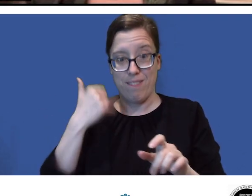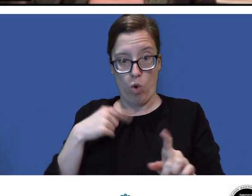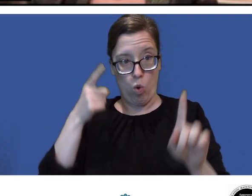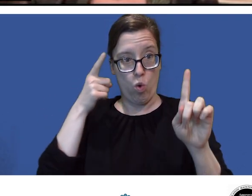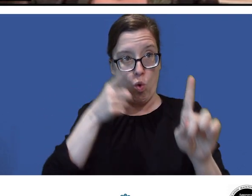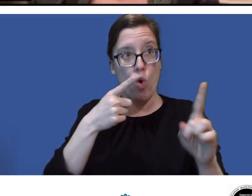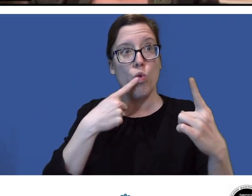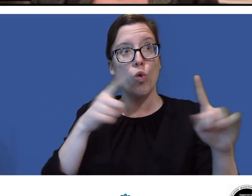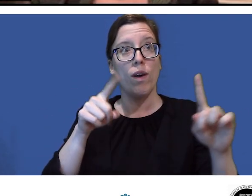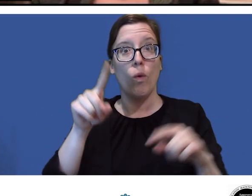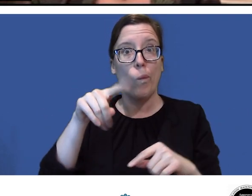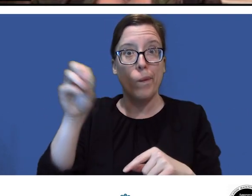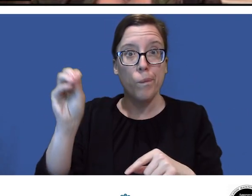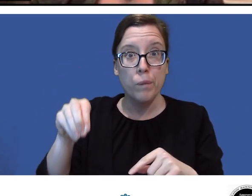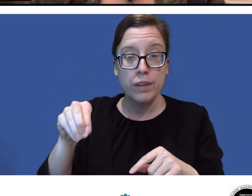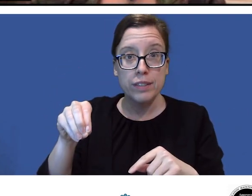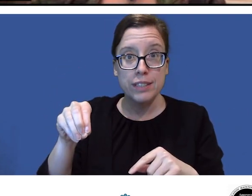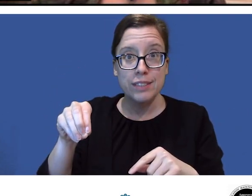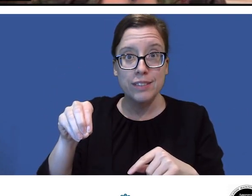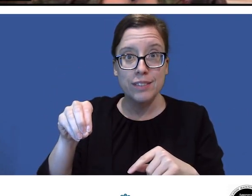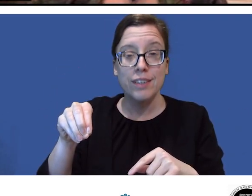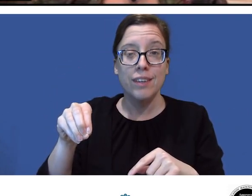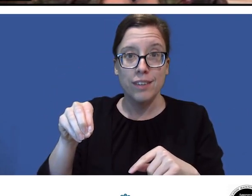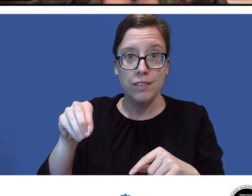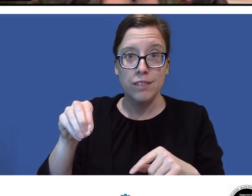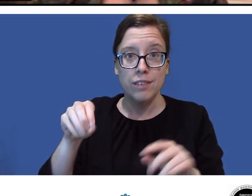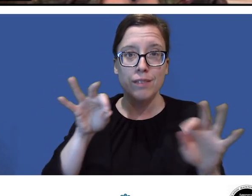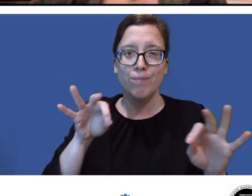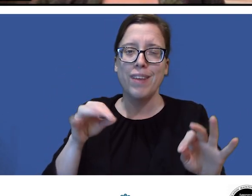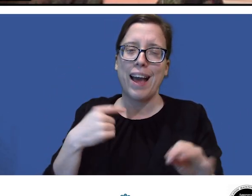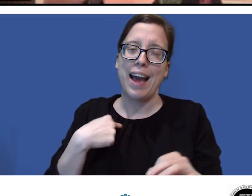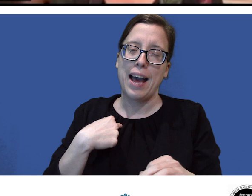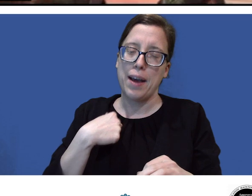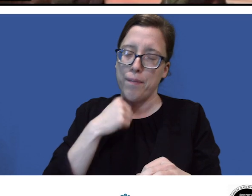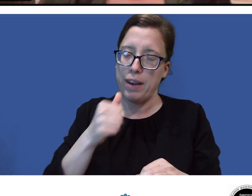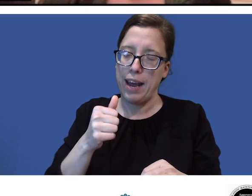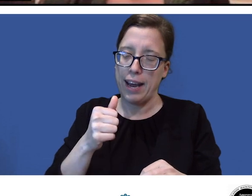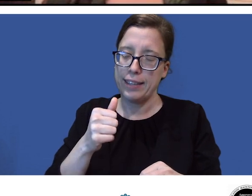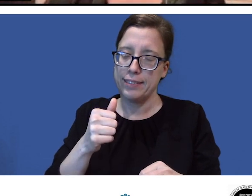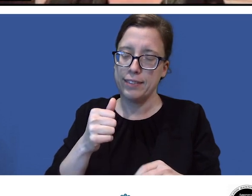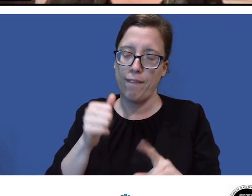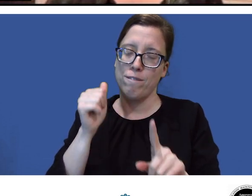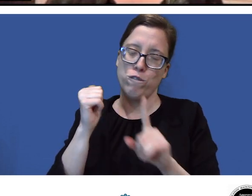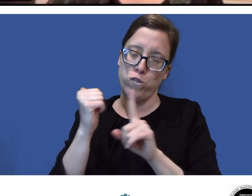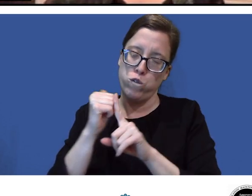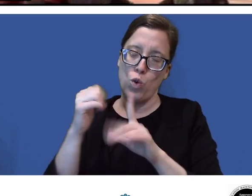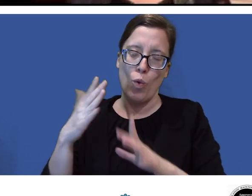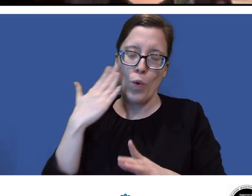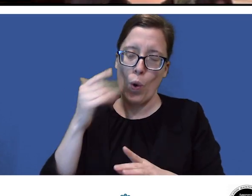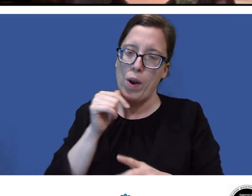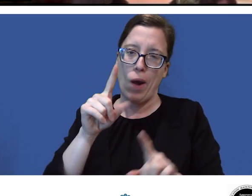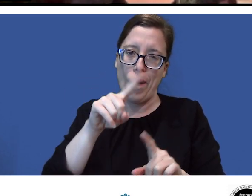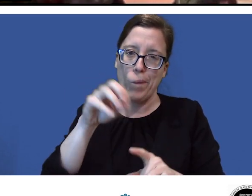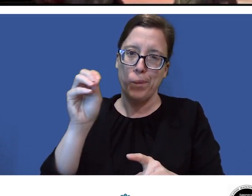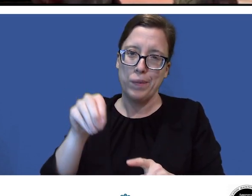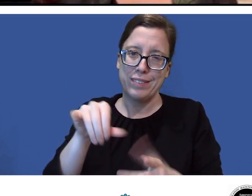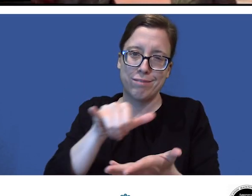I'm not a fool. We're not going to do it 100% of the time, right? We're human beings. We don't work that way. But we're going to strive for that north